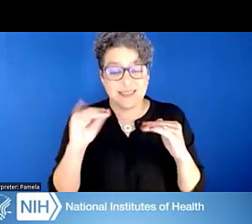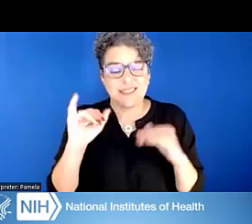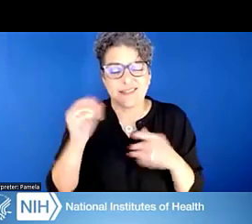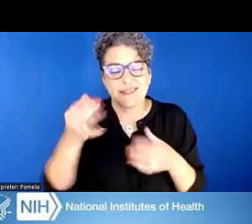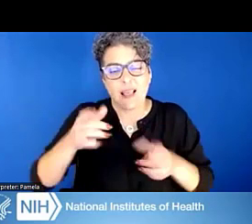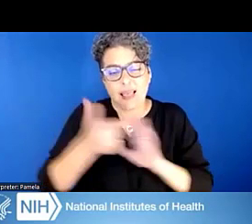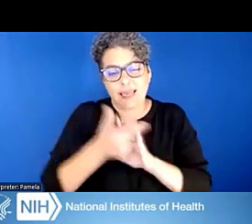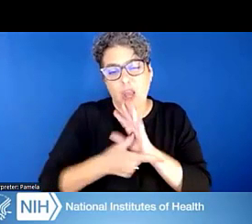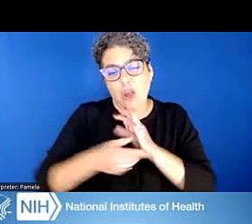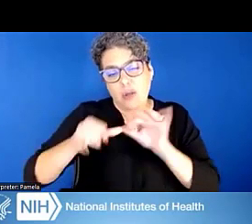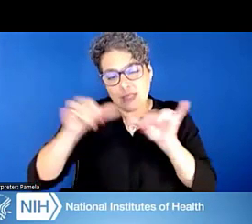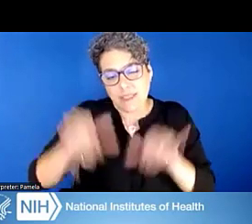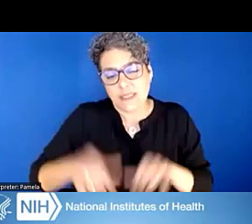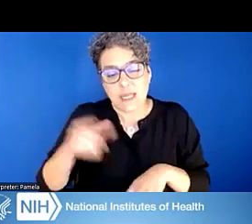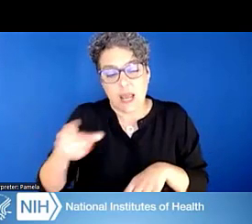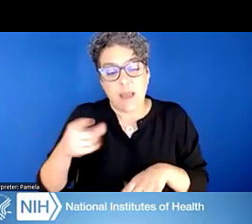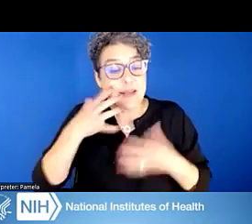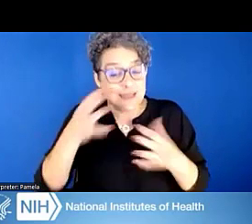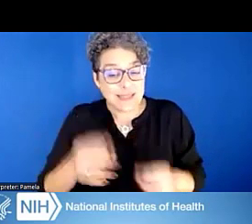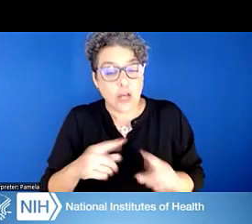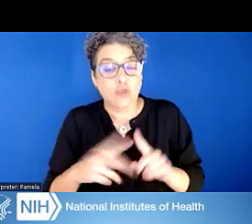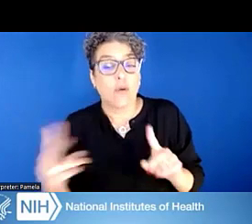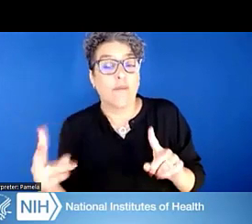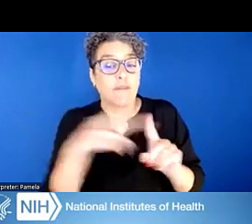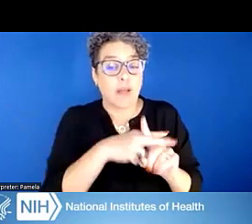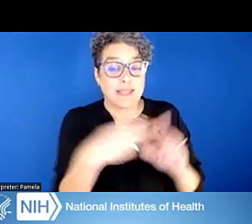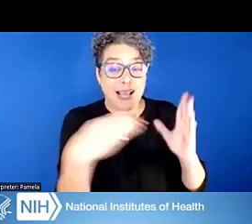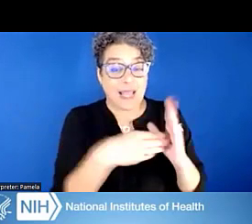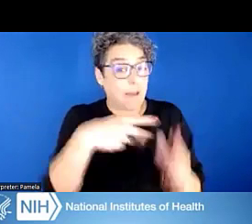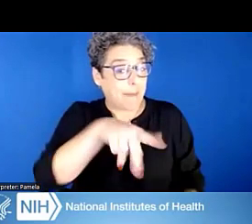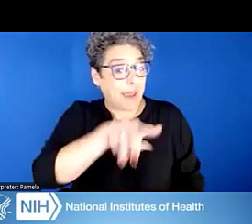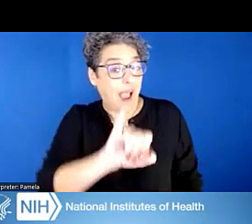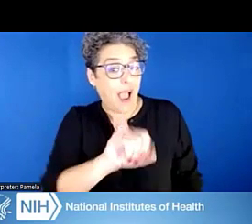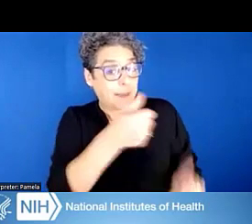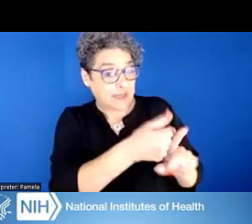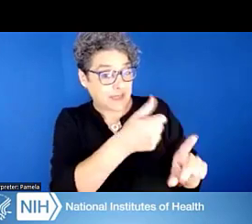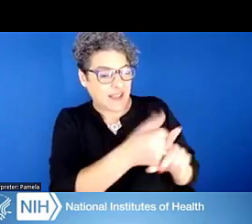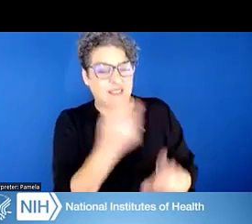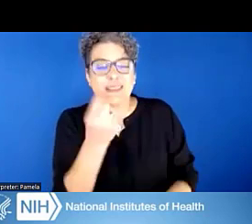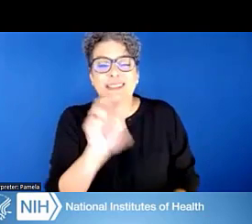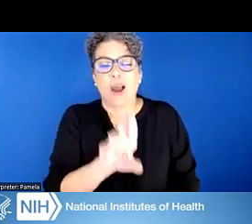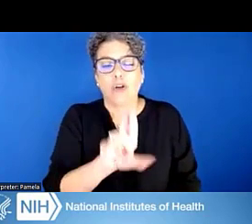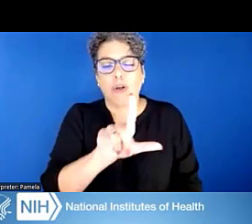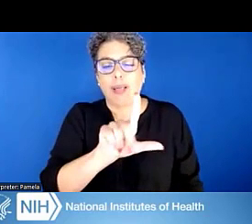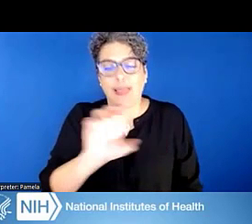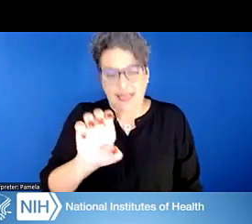case against the PI himself, so this is a Dr. Lee, and so this was the settlement.